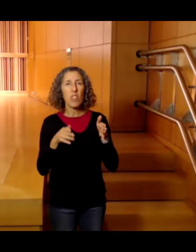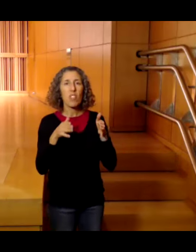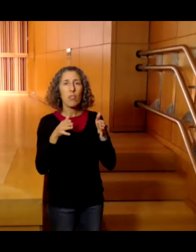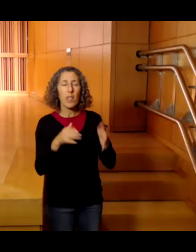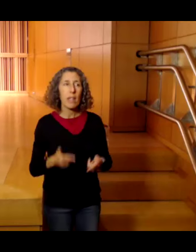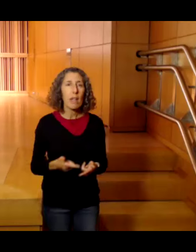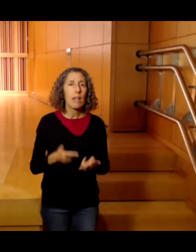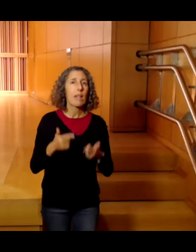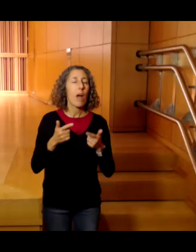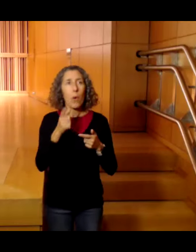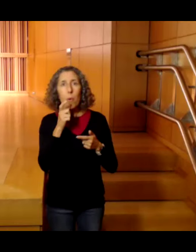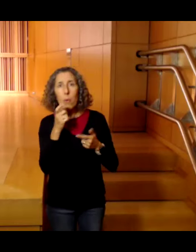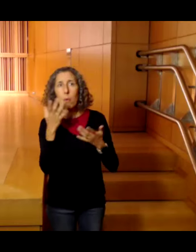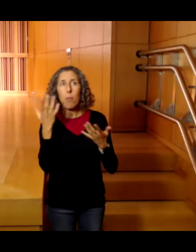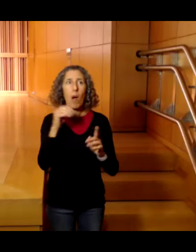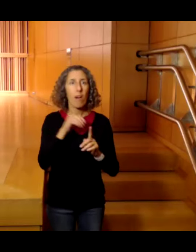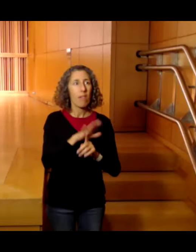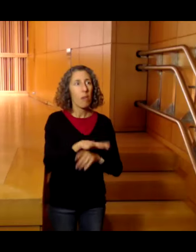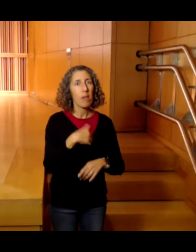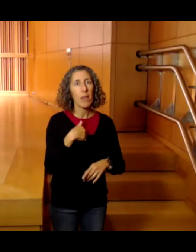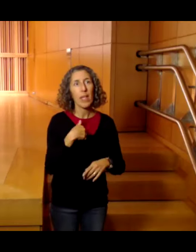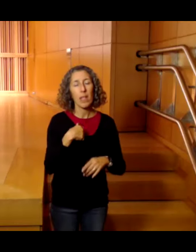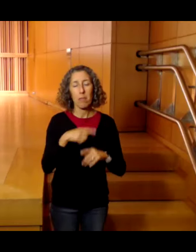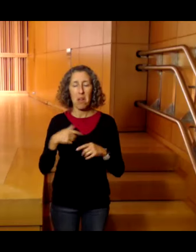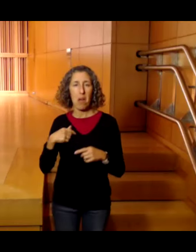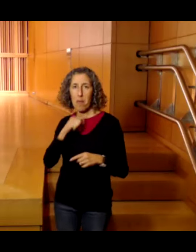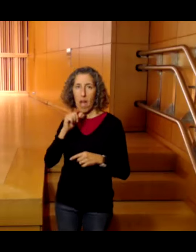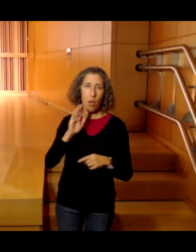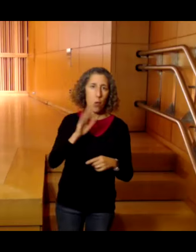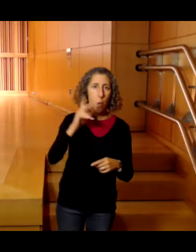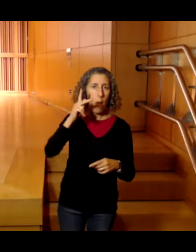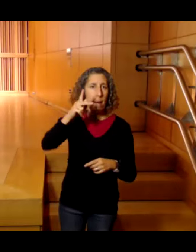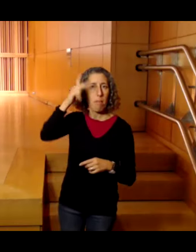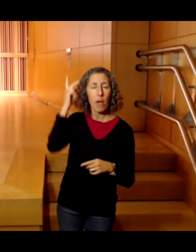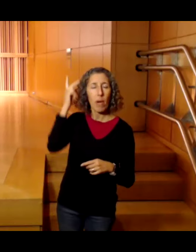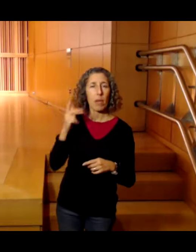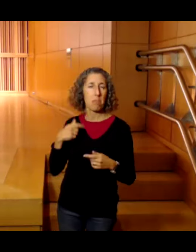He was nobody's punk. like the saints in the temple, he needed to jump.